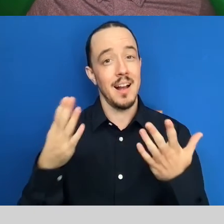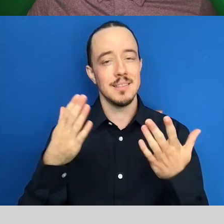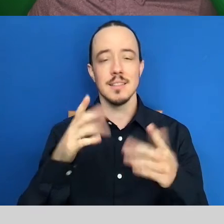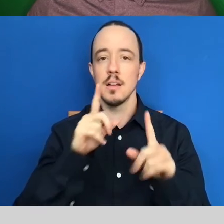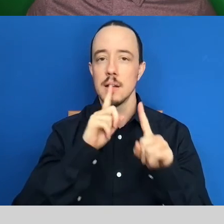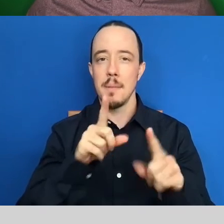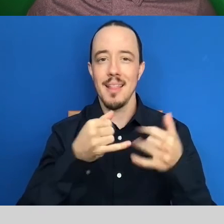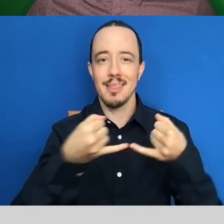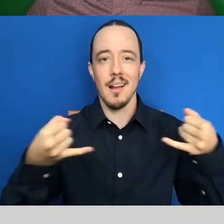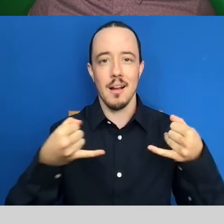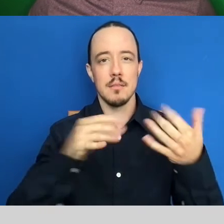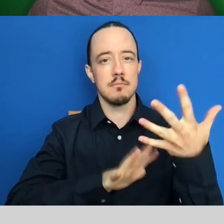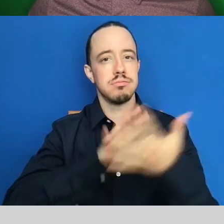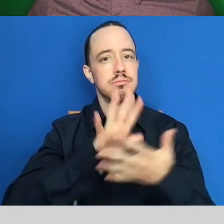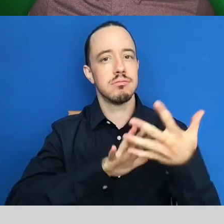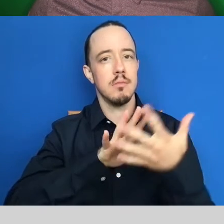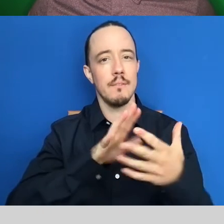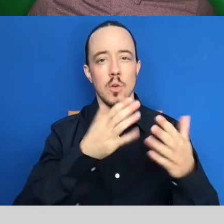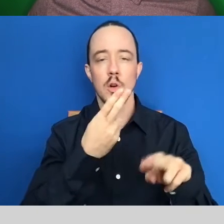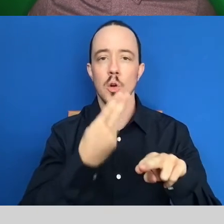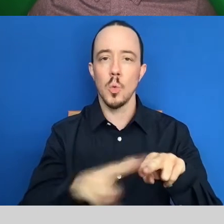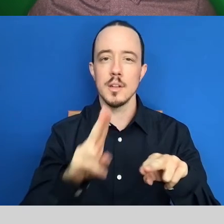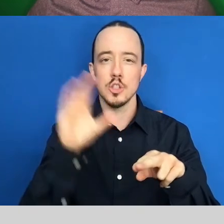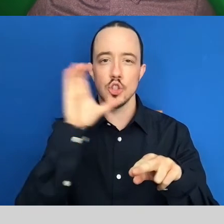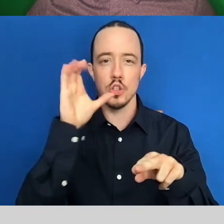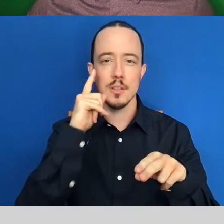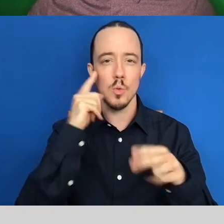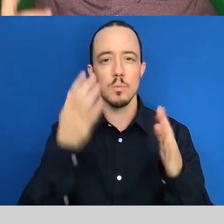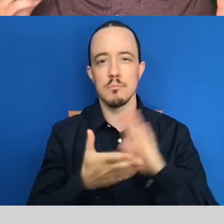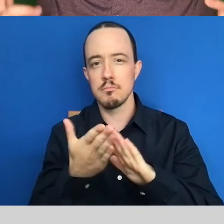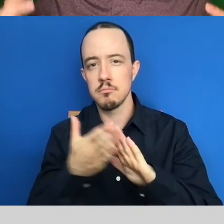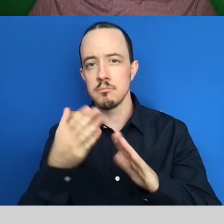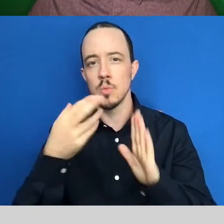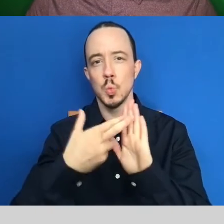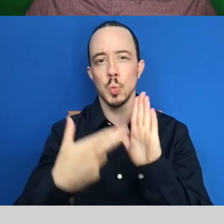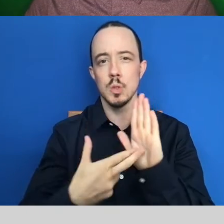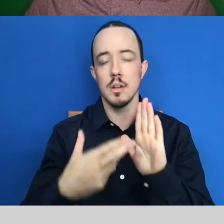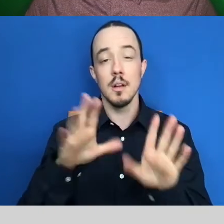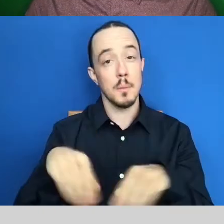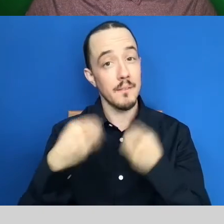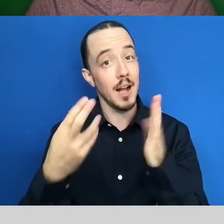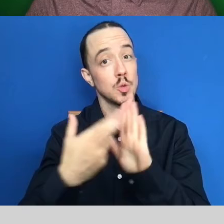Semgrep provides a command line interface for quick searches and running configured queries or rules.